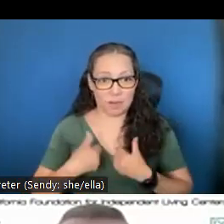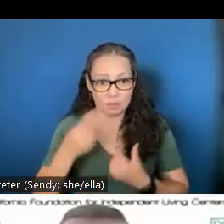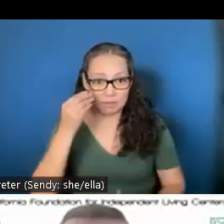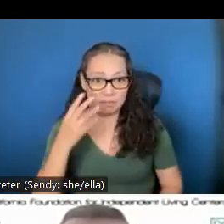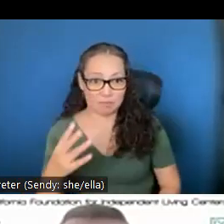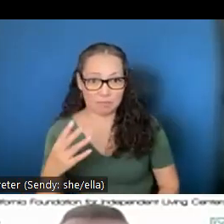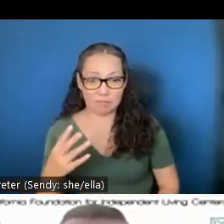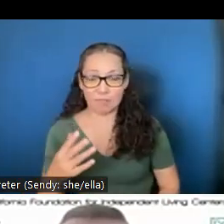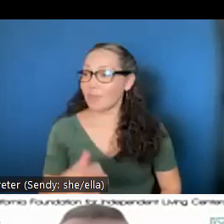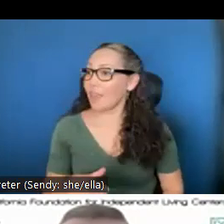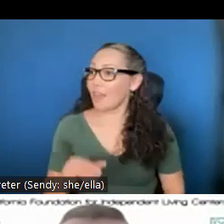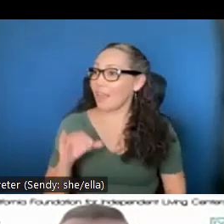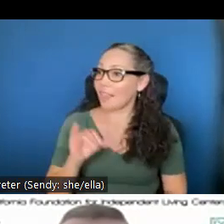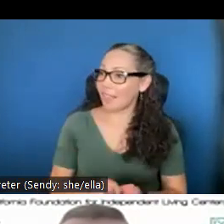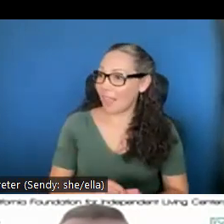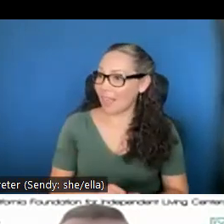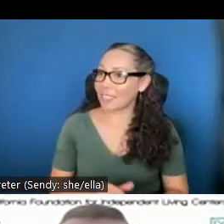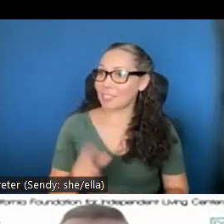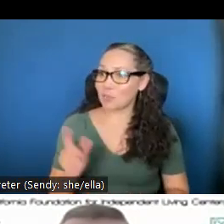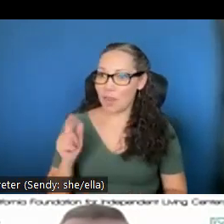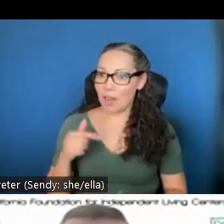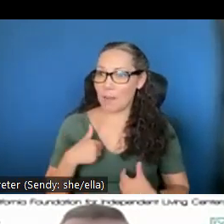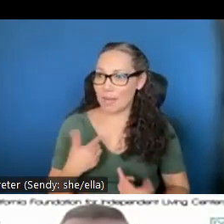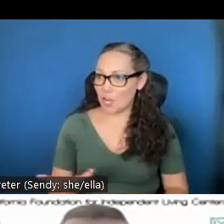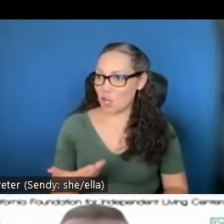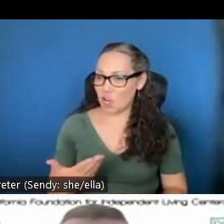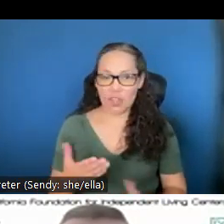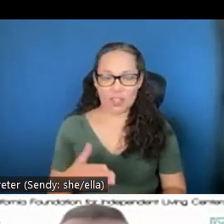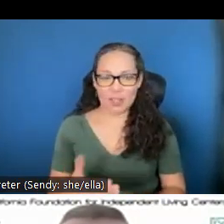where I went this morning starting to go morning so I will be totally confused come January so